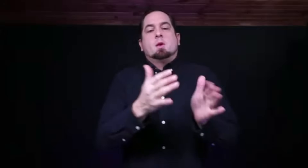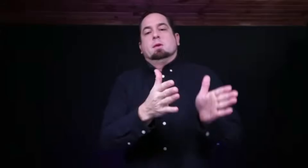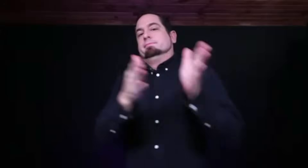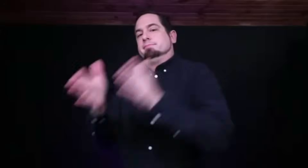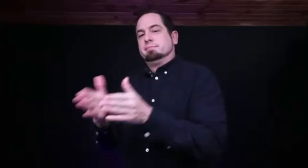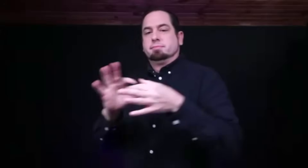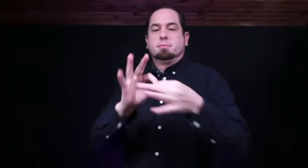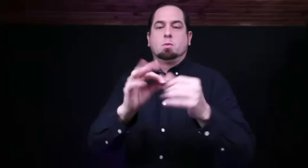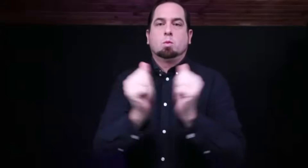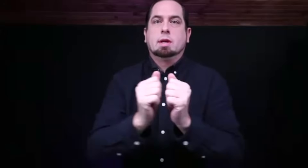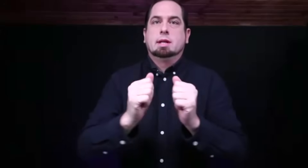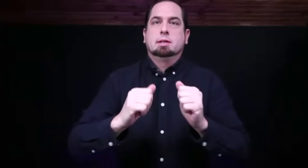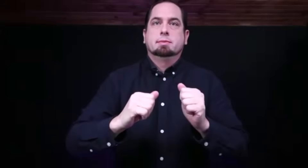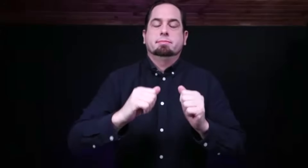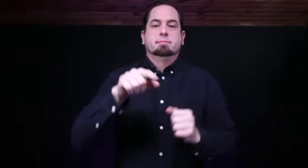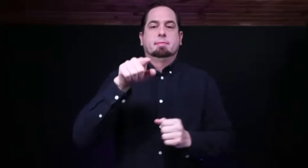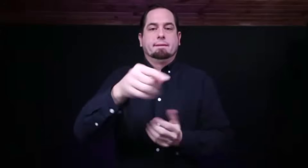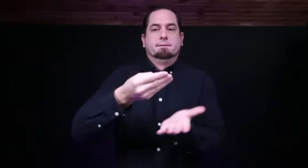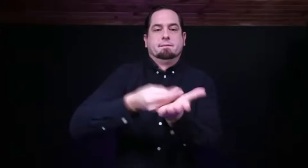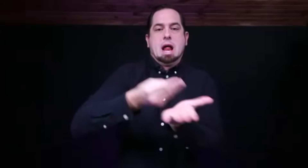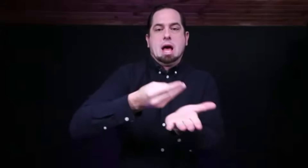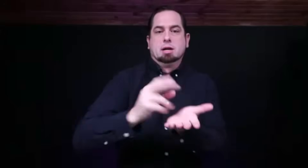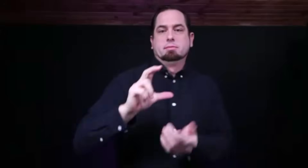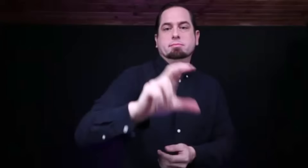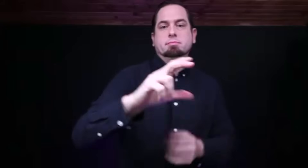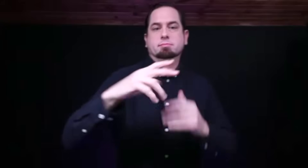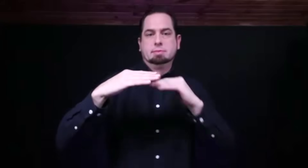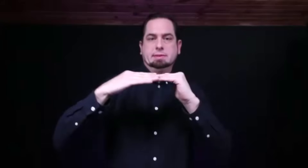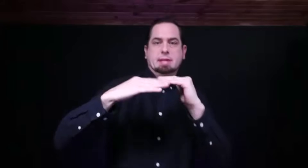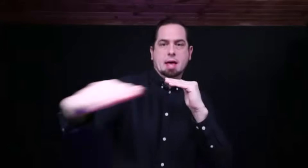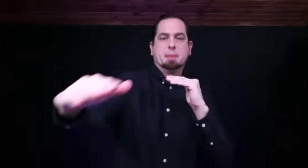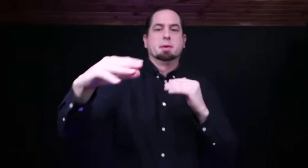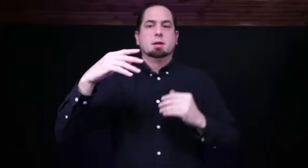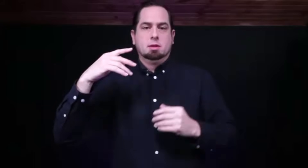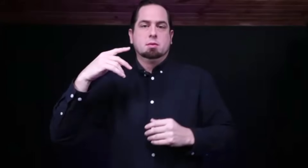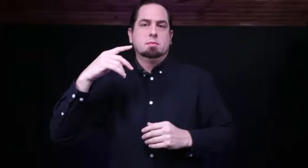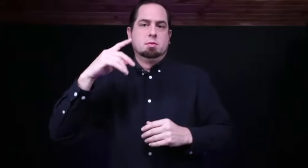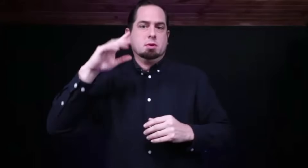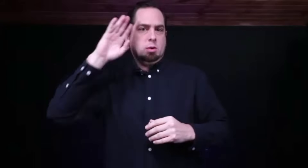Now, I’ll shift to a different topic, on financial stability.